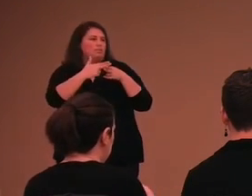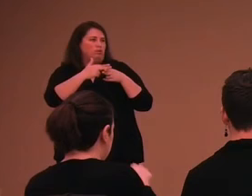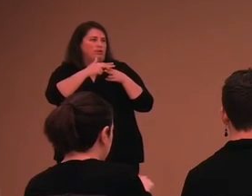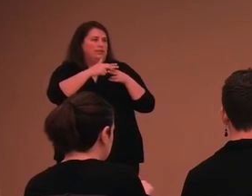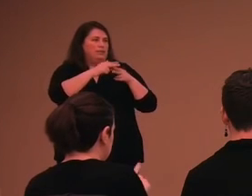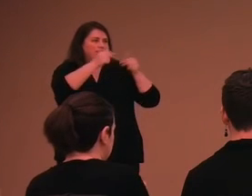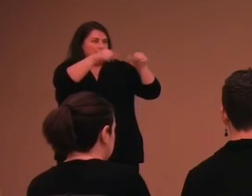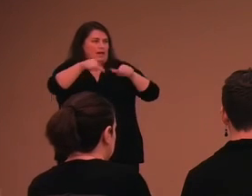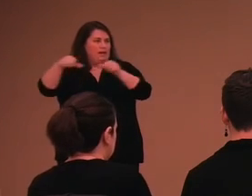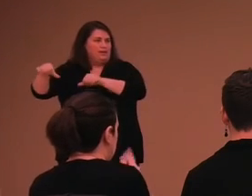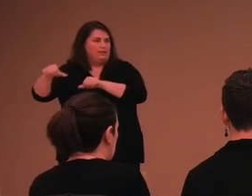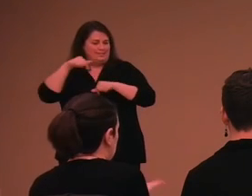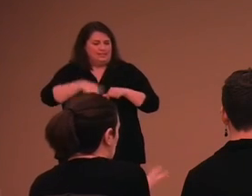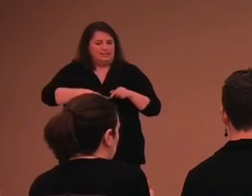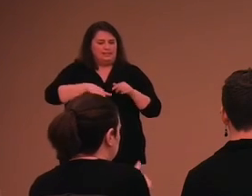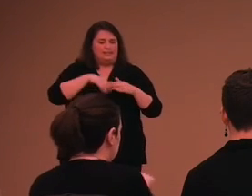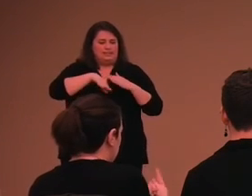accessible parking like those kind of things